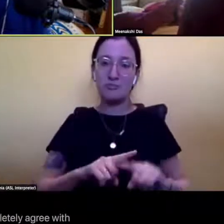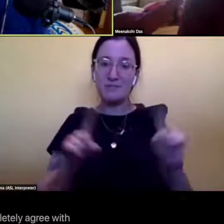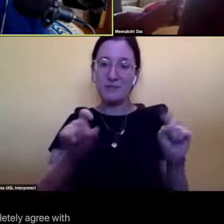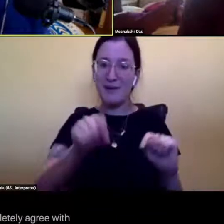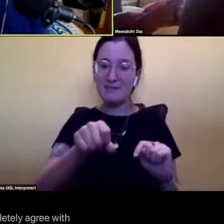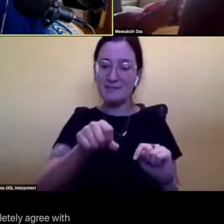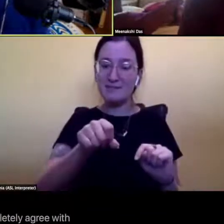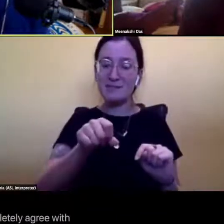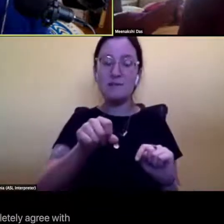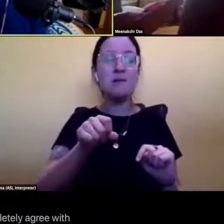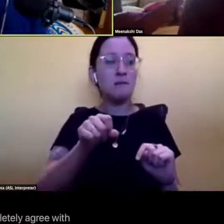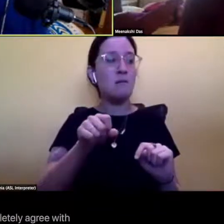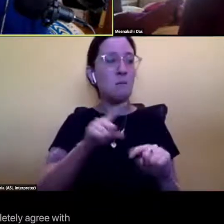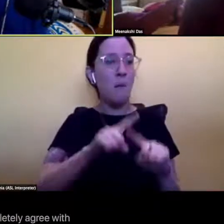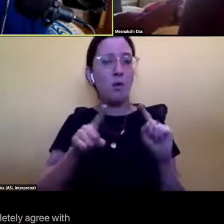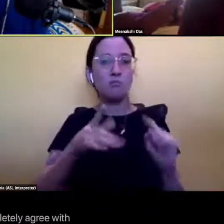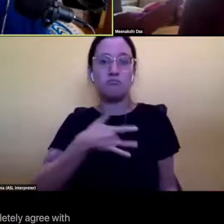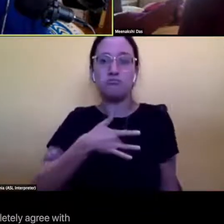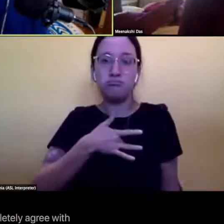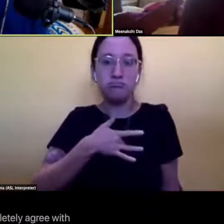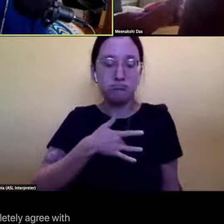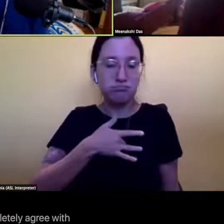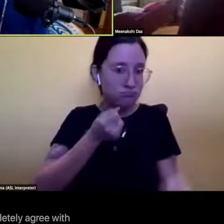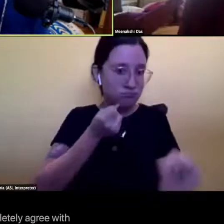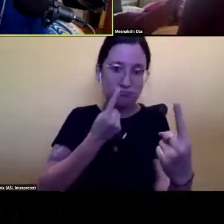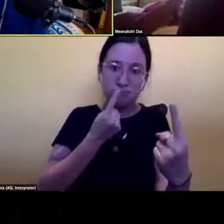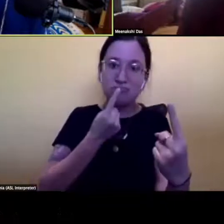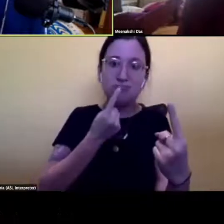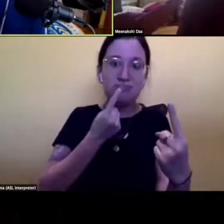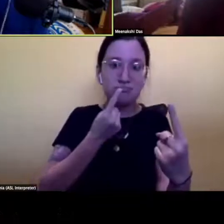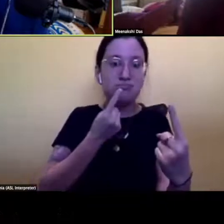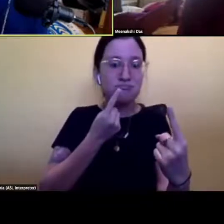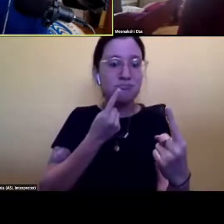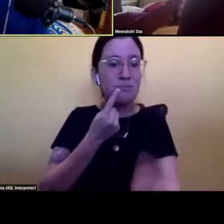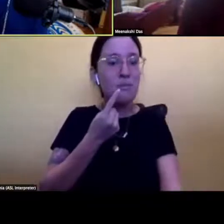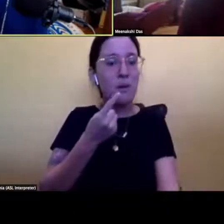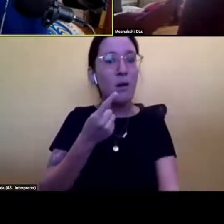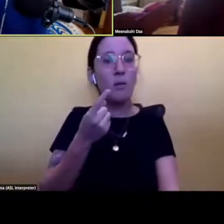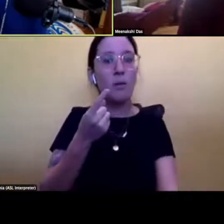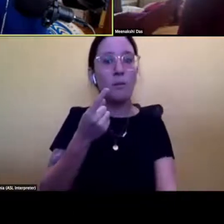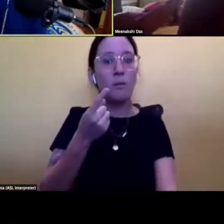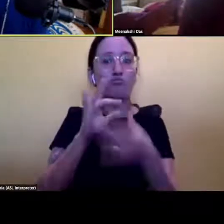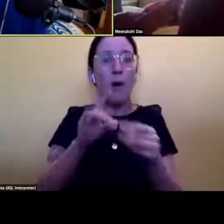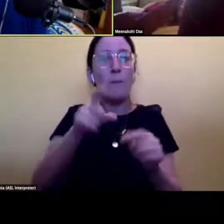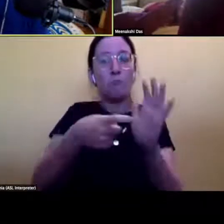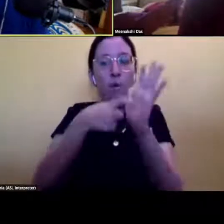it definitely resonates with me, that need to be more innovative and to be more creative.